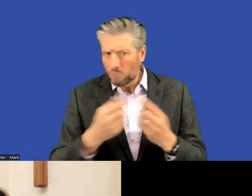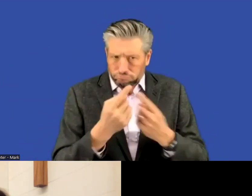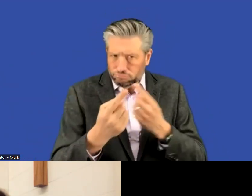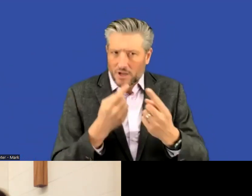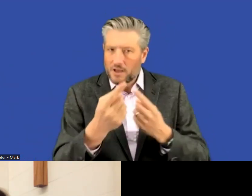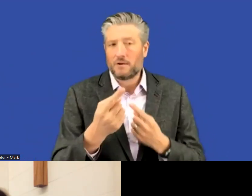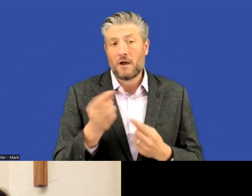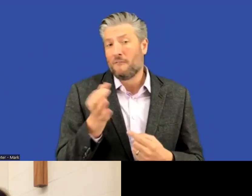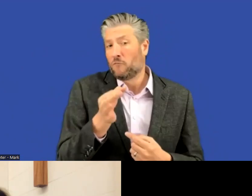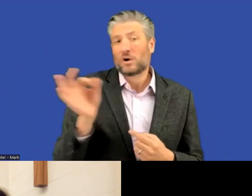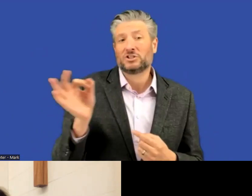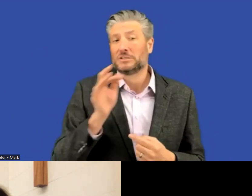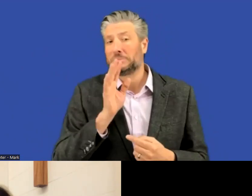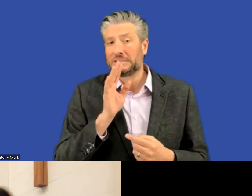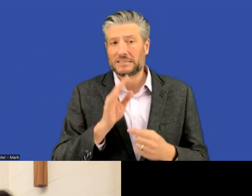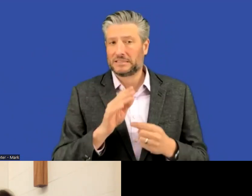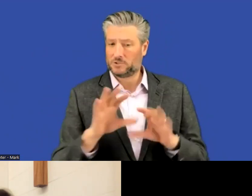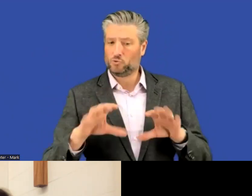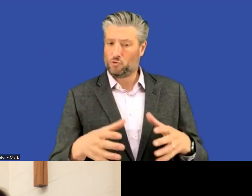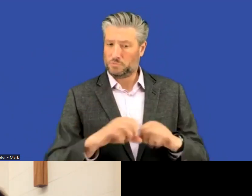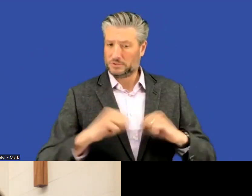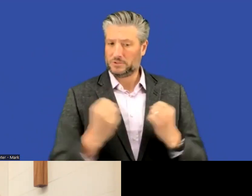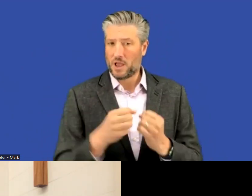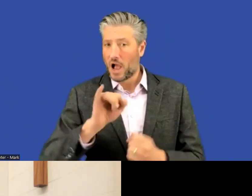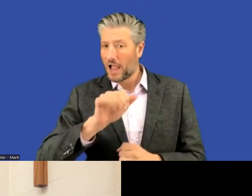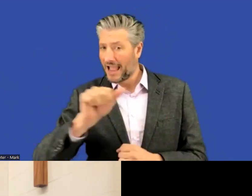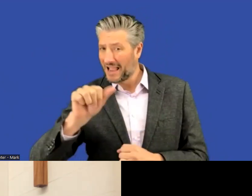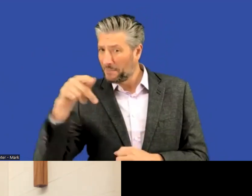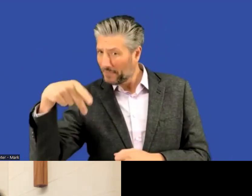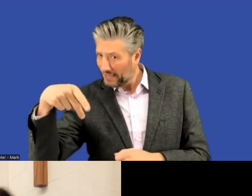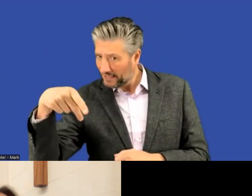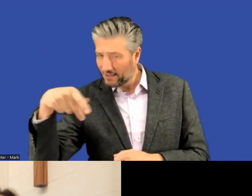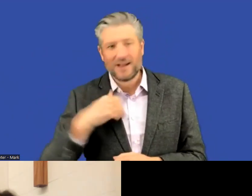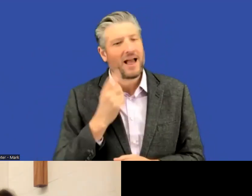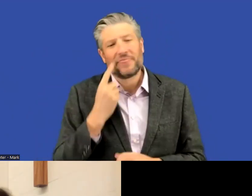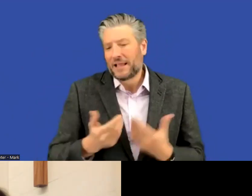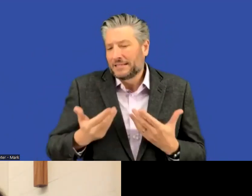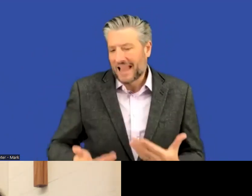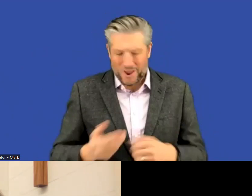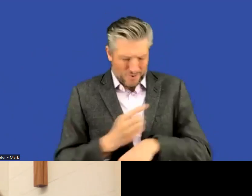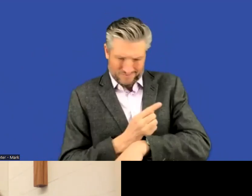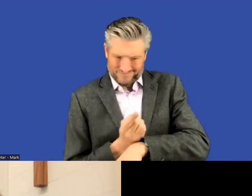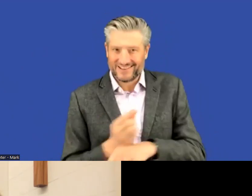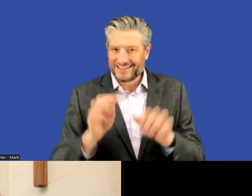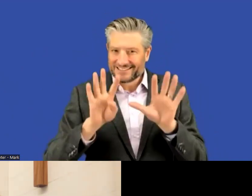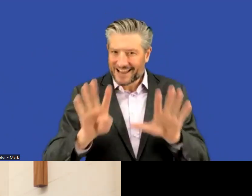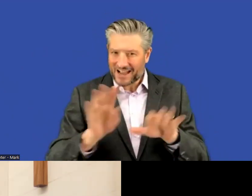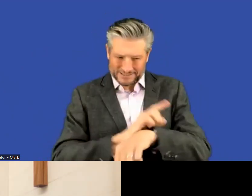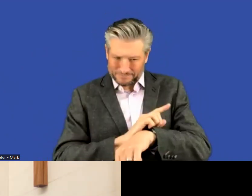chapter in the future, but I don't think we will solve that in nine minutes. (Chuckling). No.